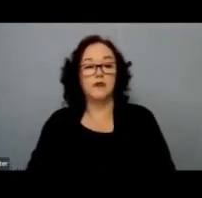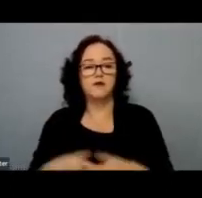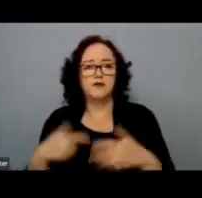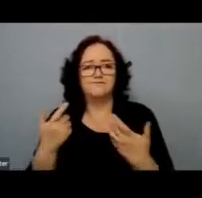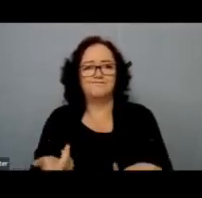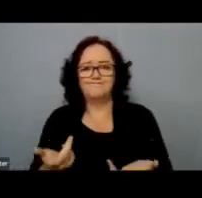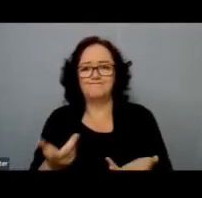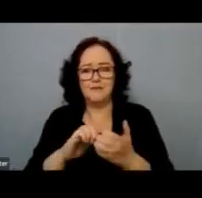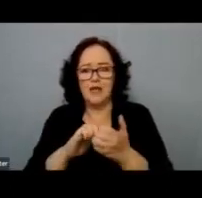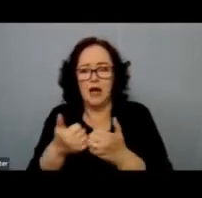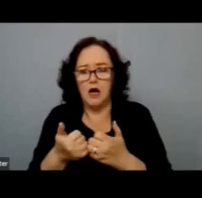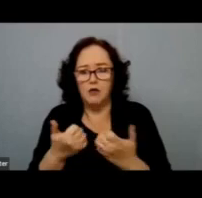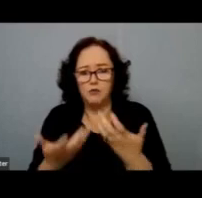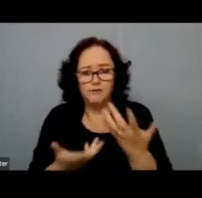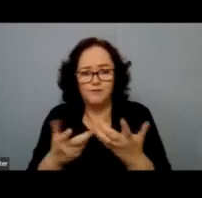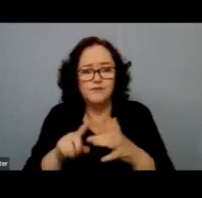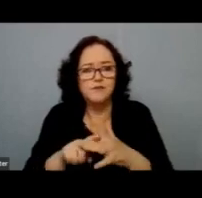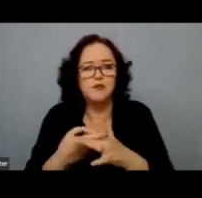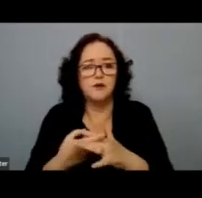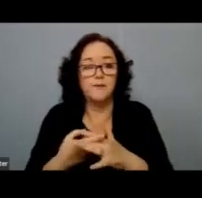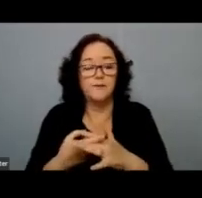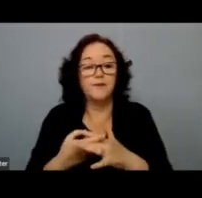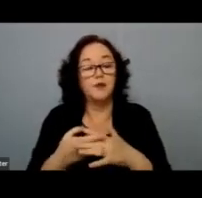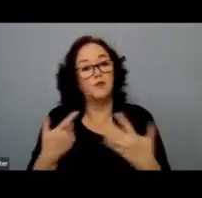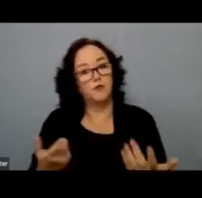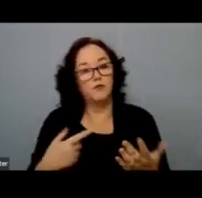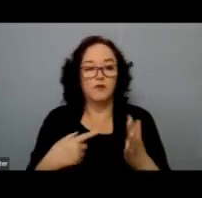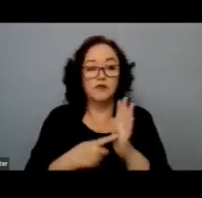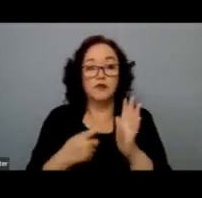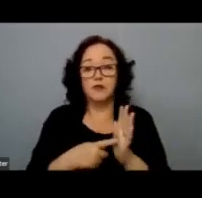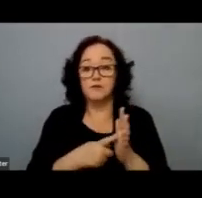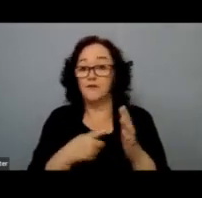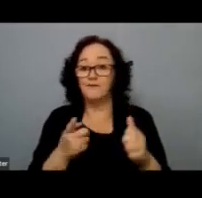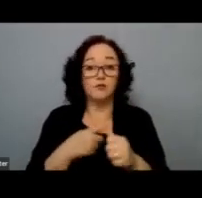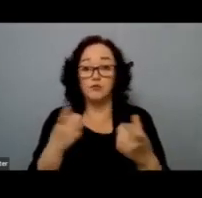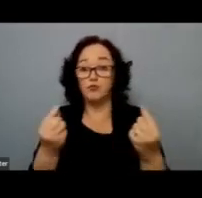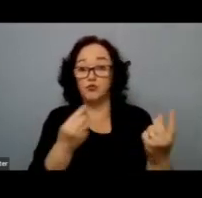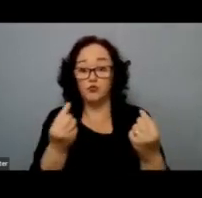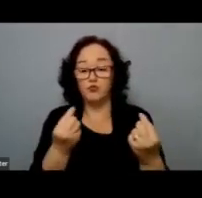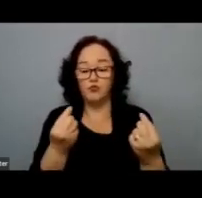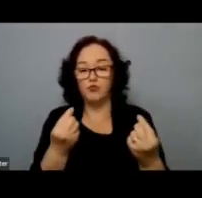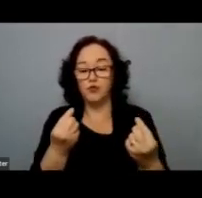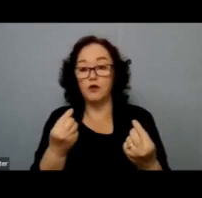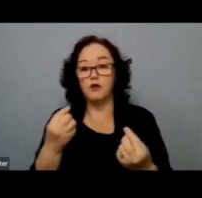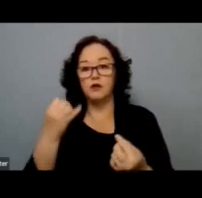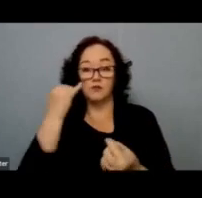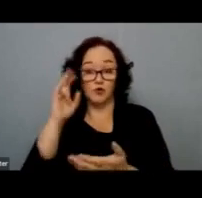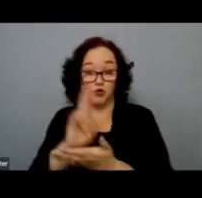this? Well, sometimes an easy first step is if you have a partnership with a university, or if you can reach out to a